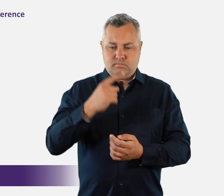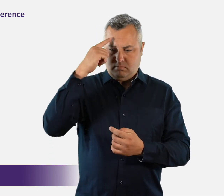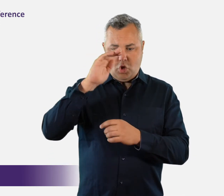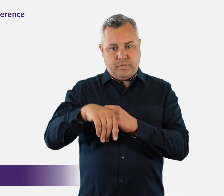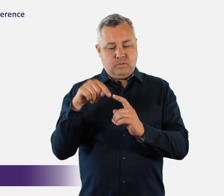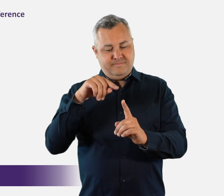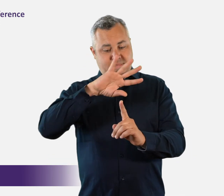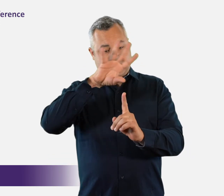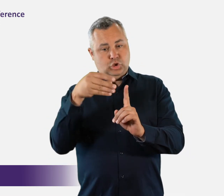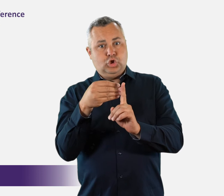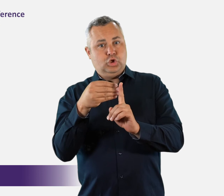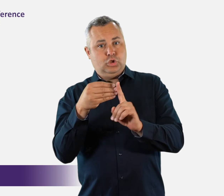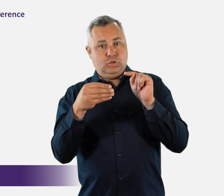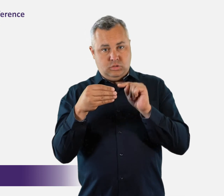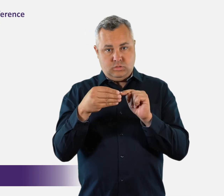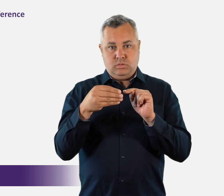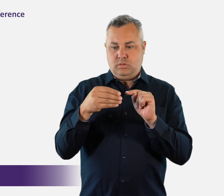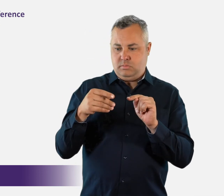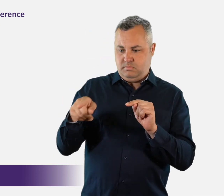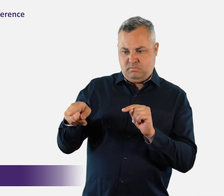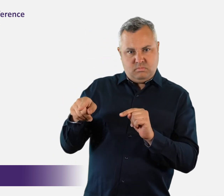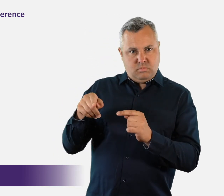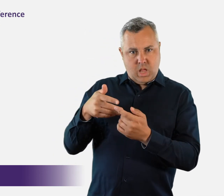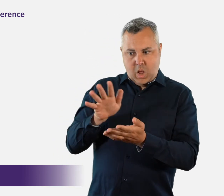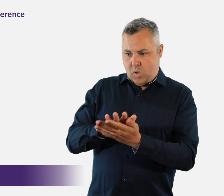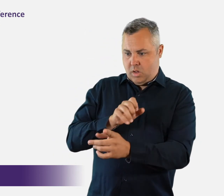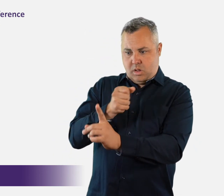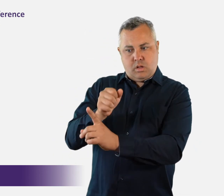Taking an intersectional approach, how do the specific experiences of -